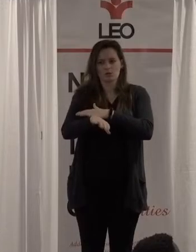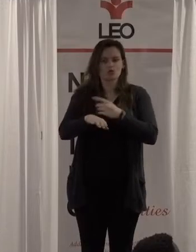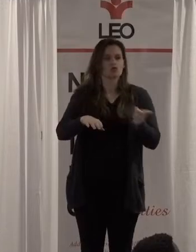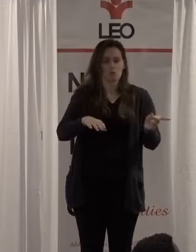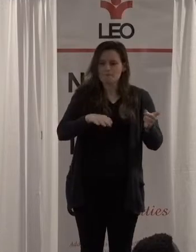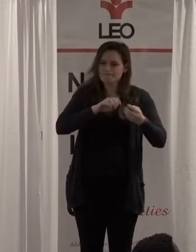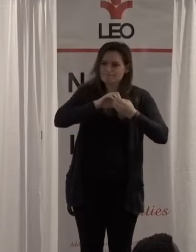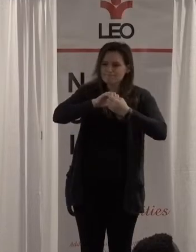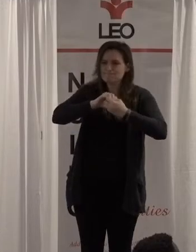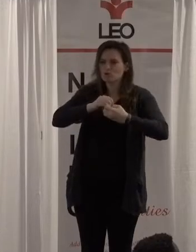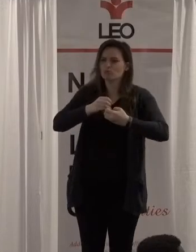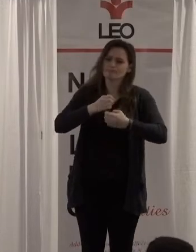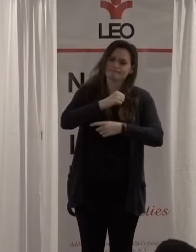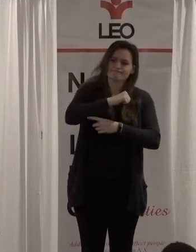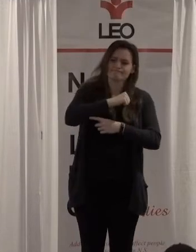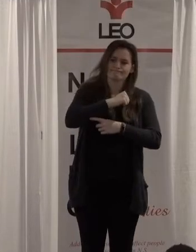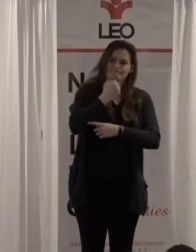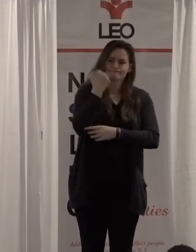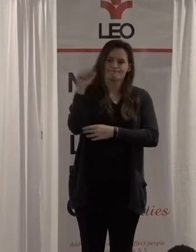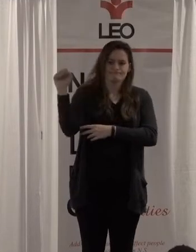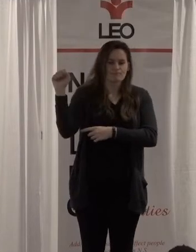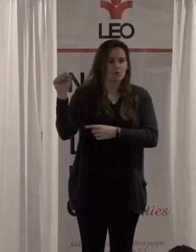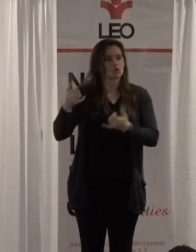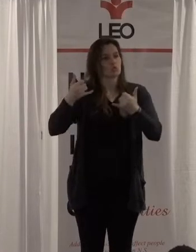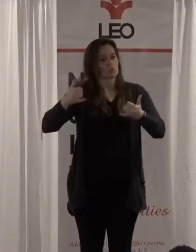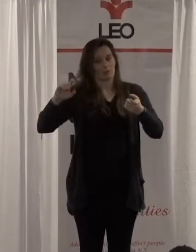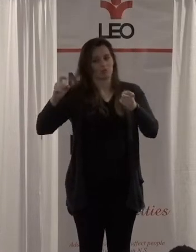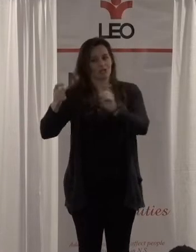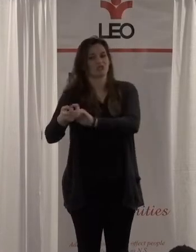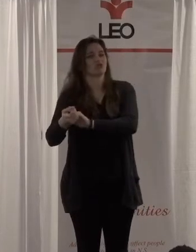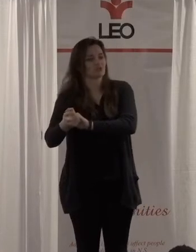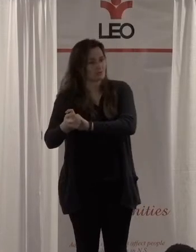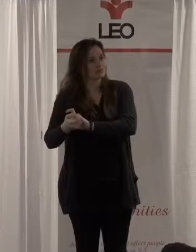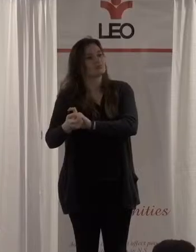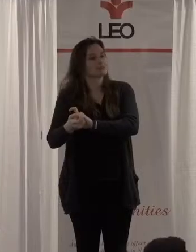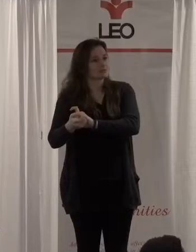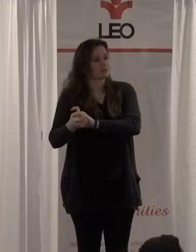FOR PEOPLE USING WHEELCHAIRS THAT SO MANY OF US TAKE FOR GRANTED.